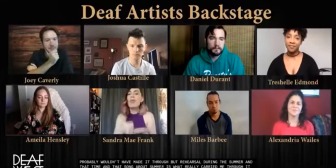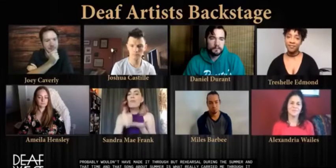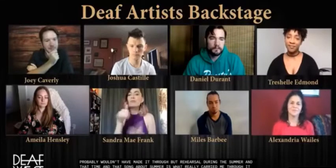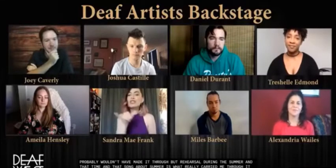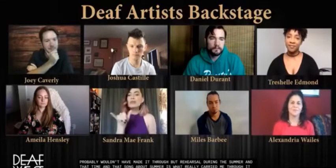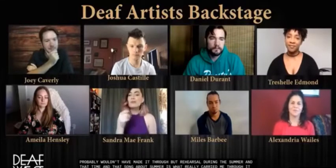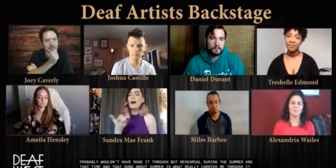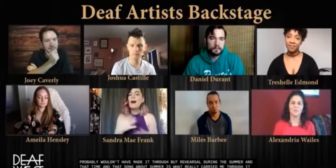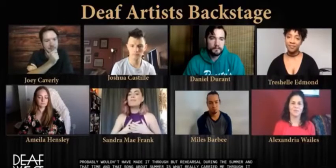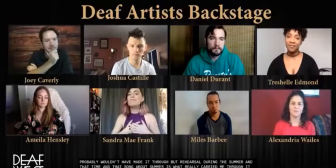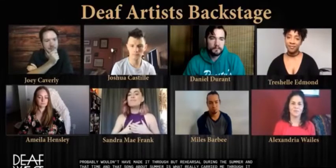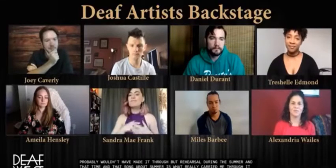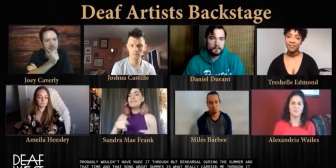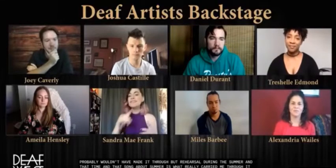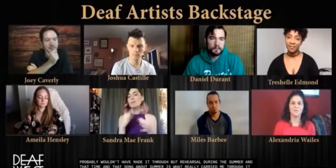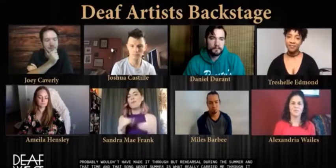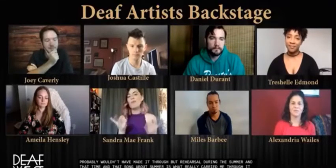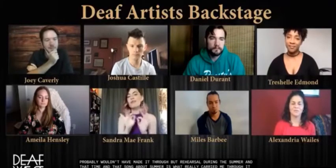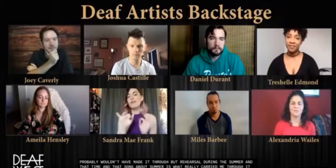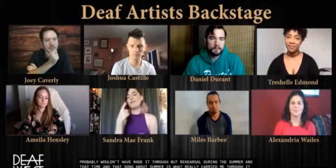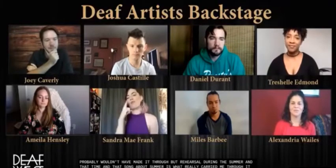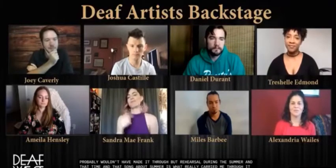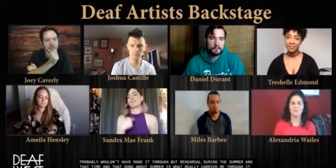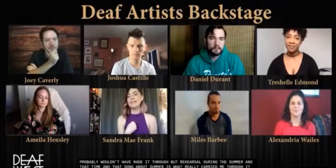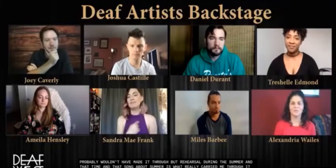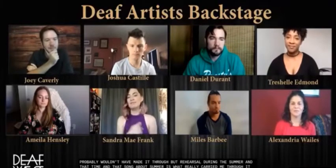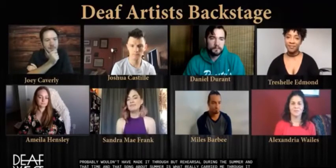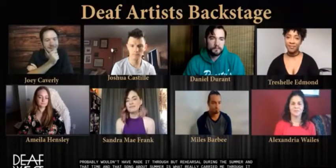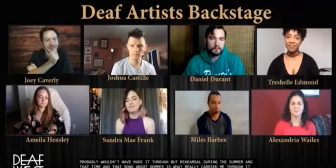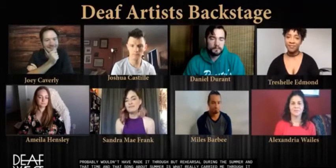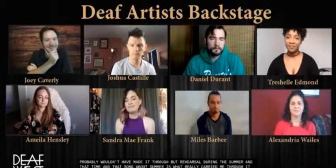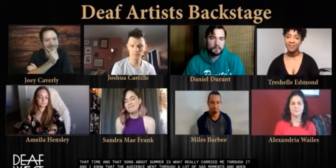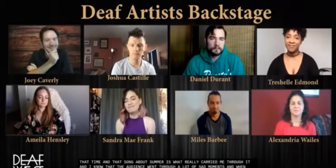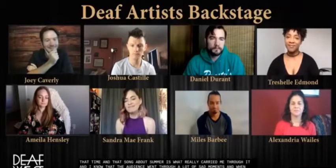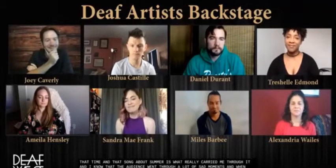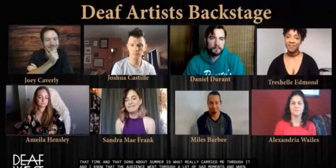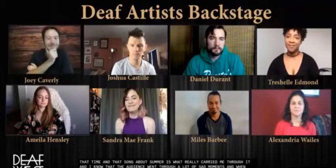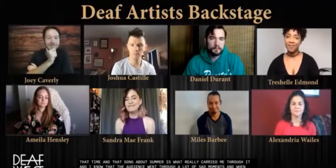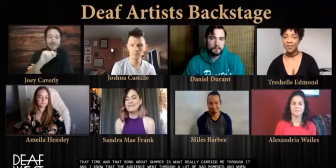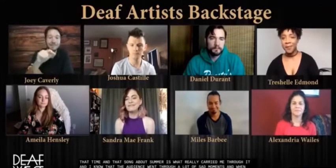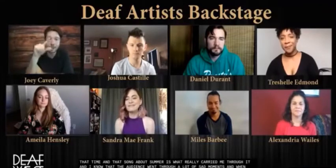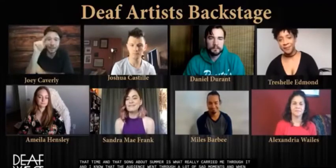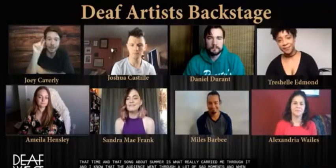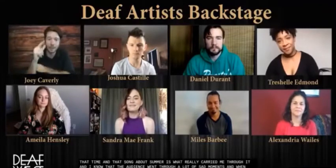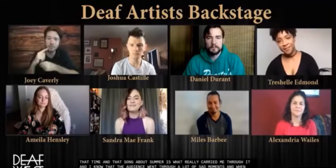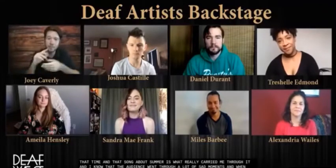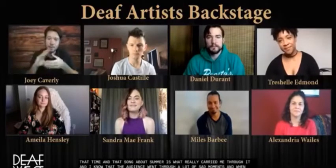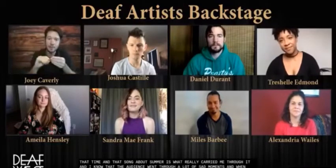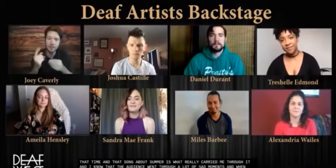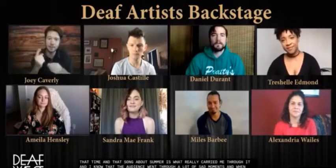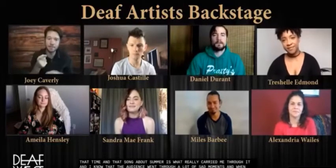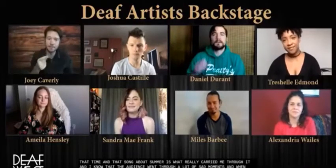And then after that meeting with the audience seeing how grateful they were how they experience the show was very helpful for me as well.